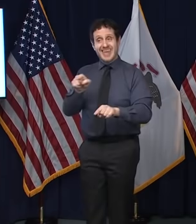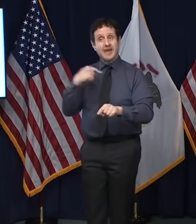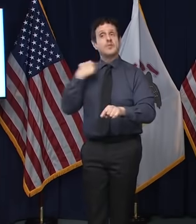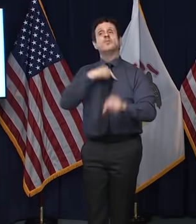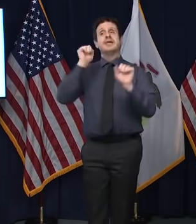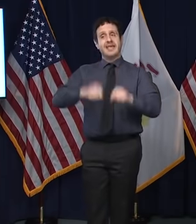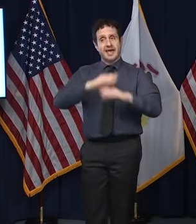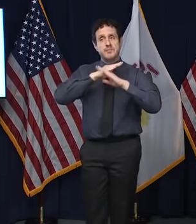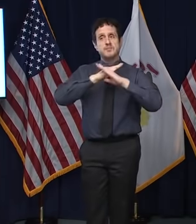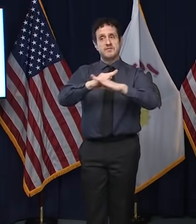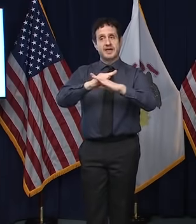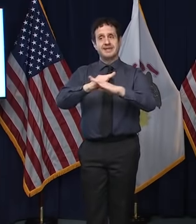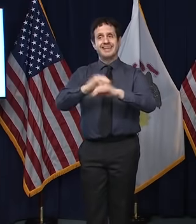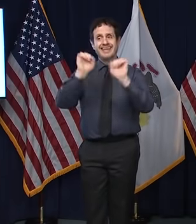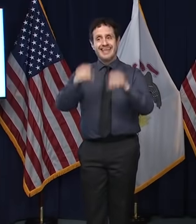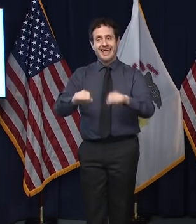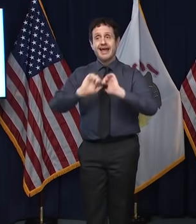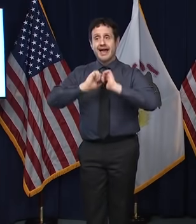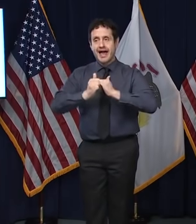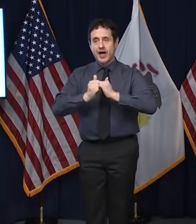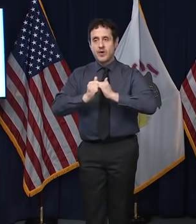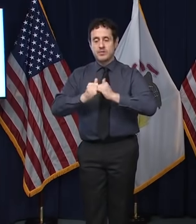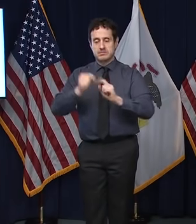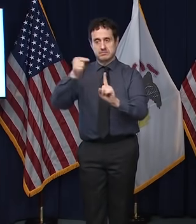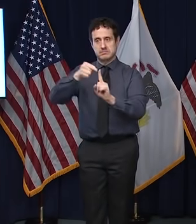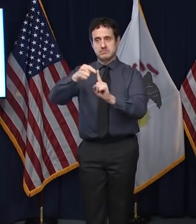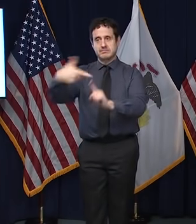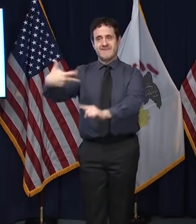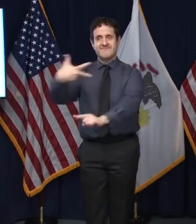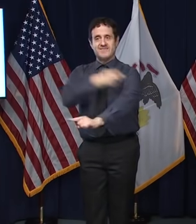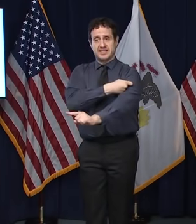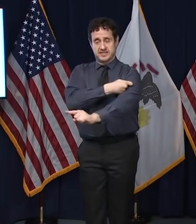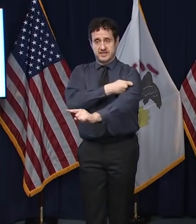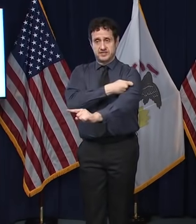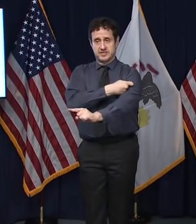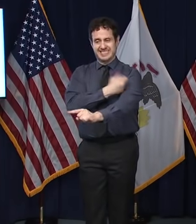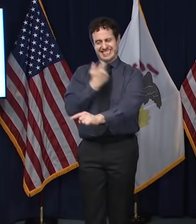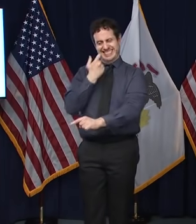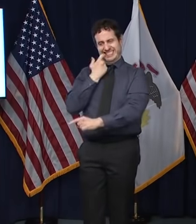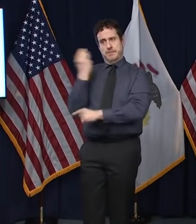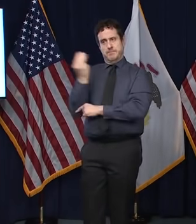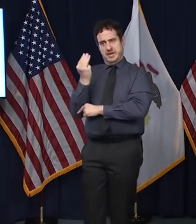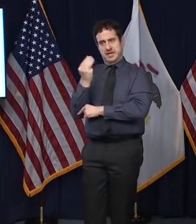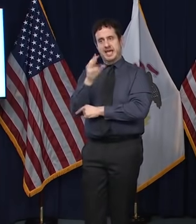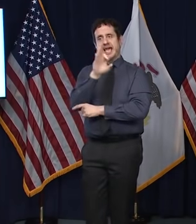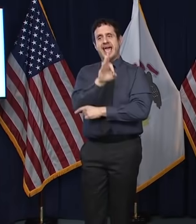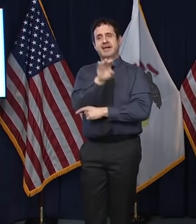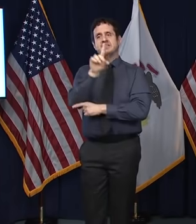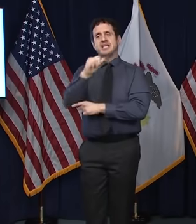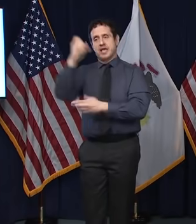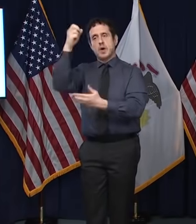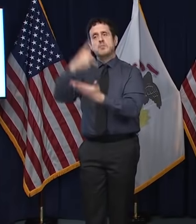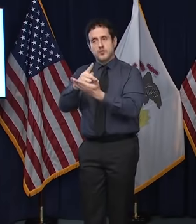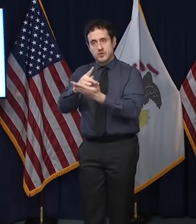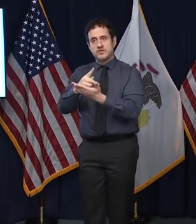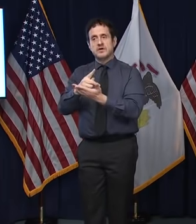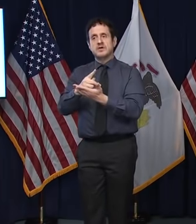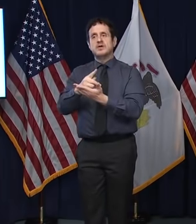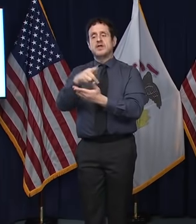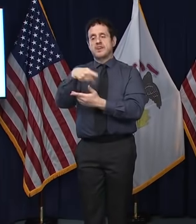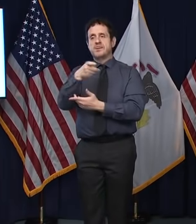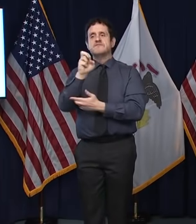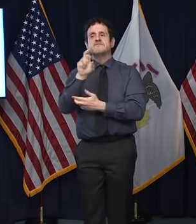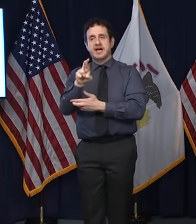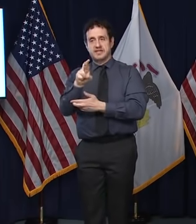preventable And vaccination is